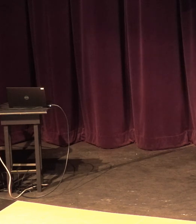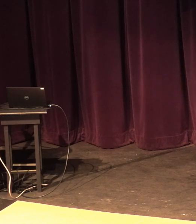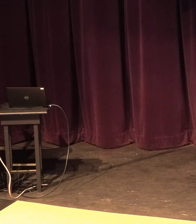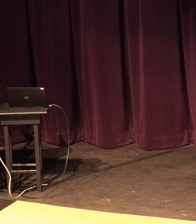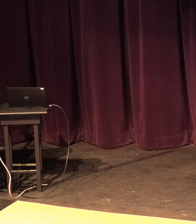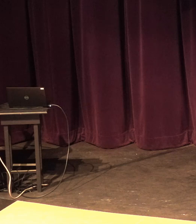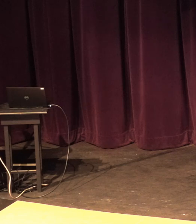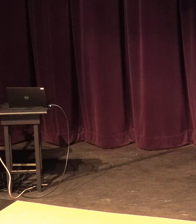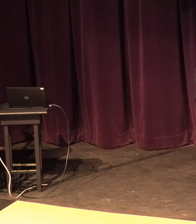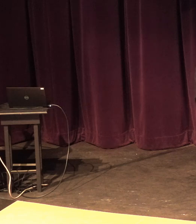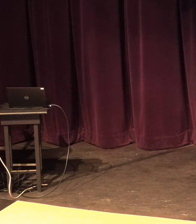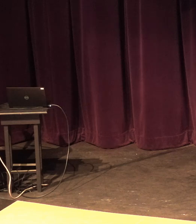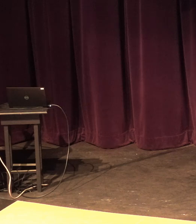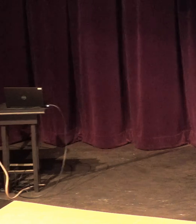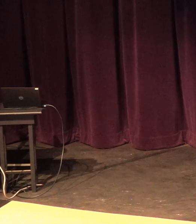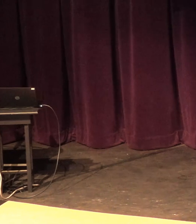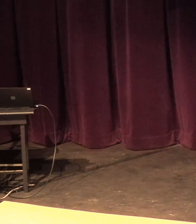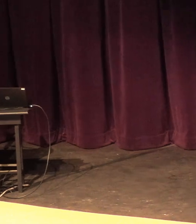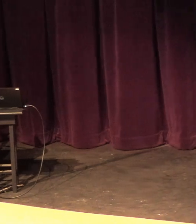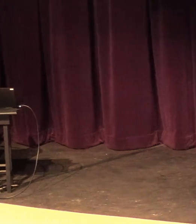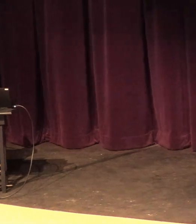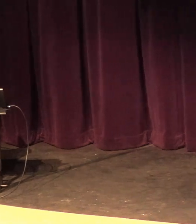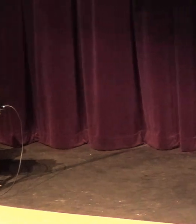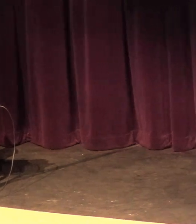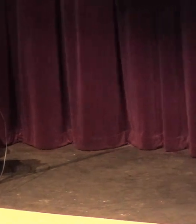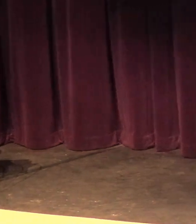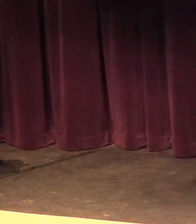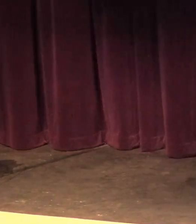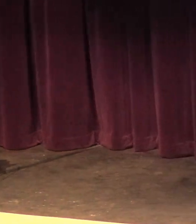because at that point, you lose all control of what people are going to say and then you have to worry about how do